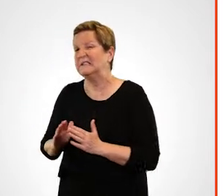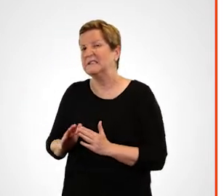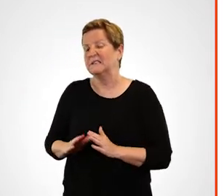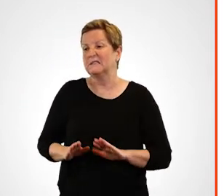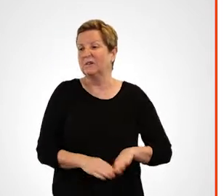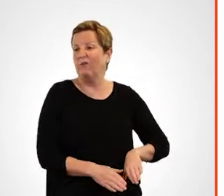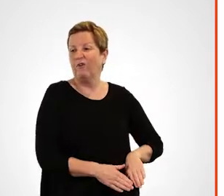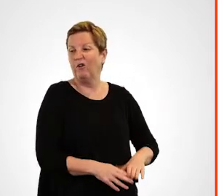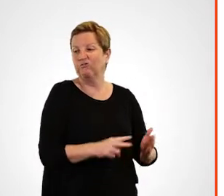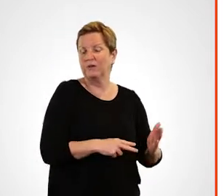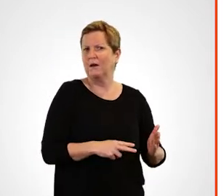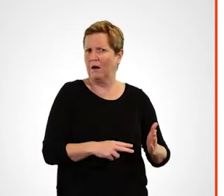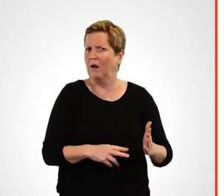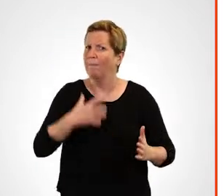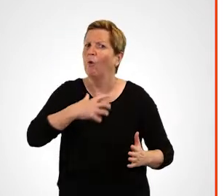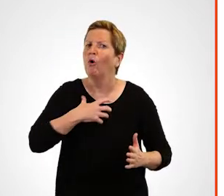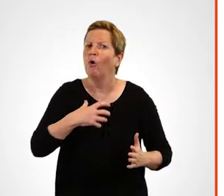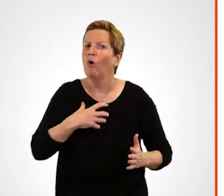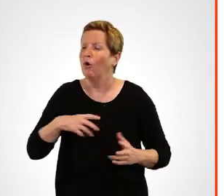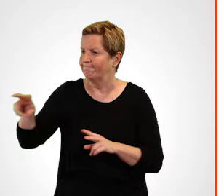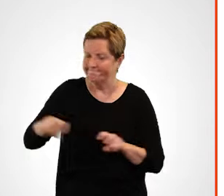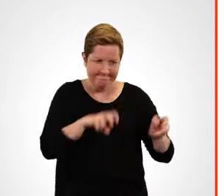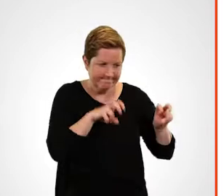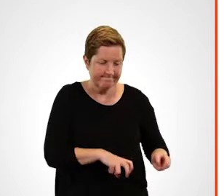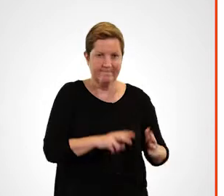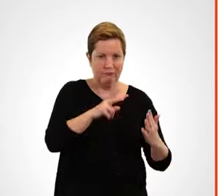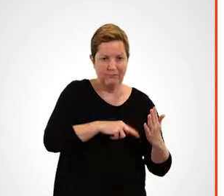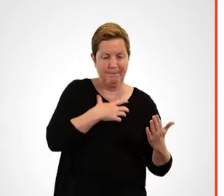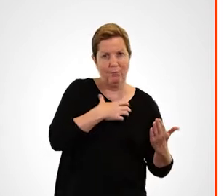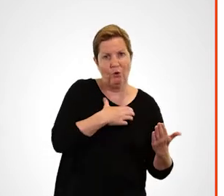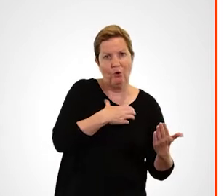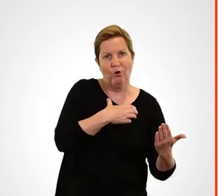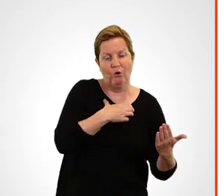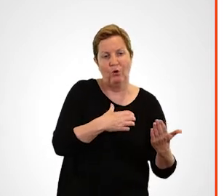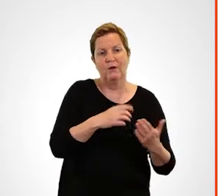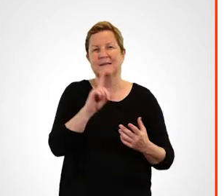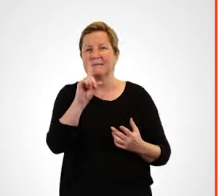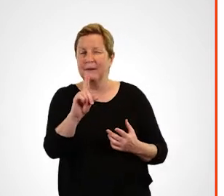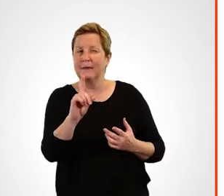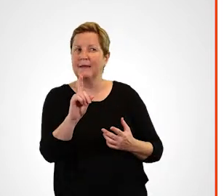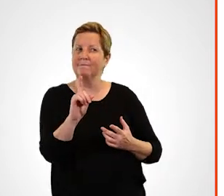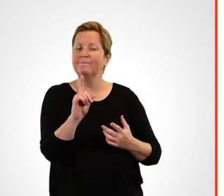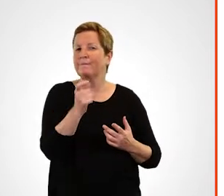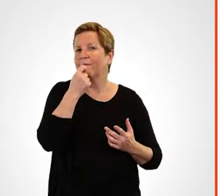I think it's more important to increase it. However, there may be a couple of challenges to doing this.